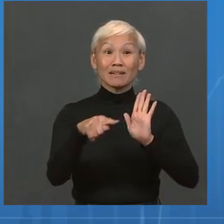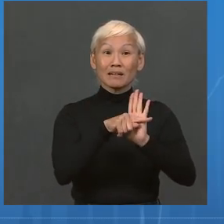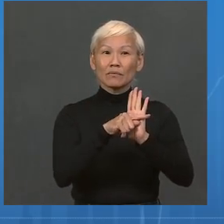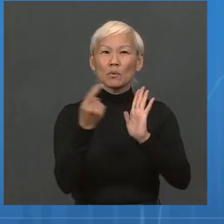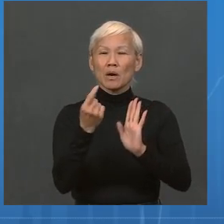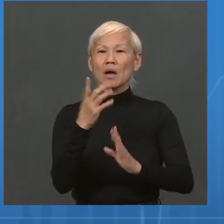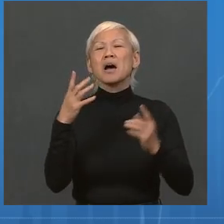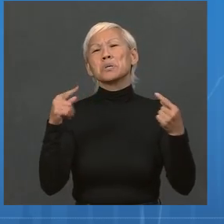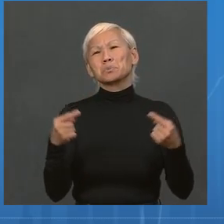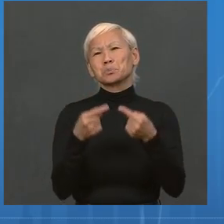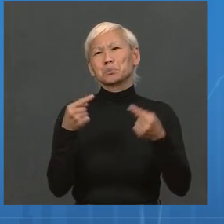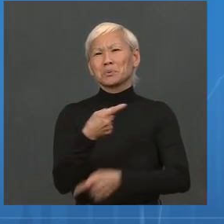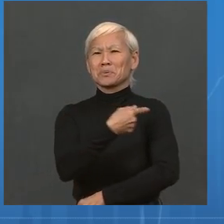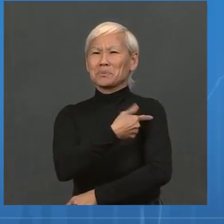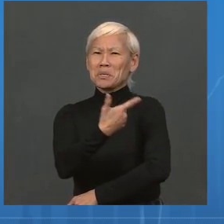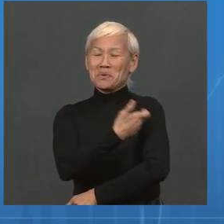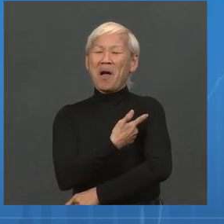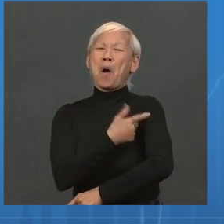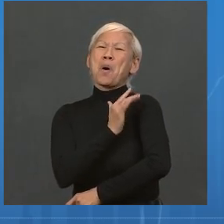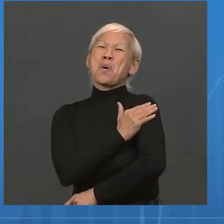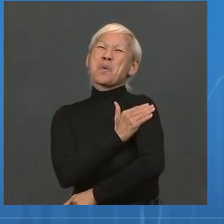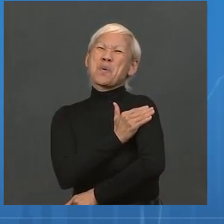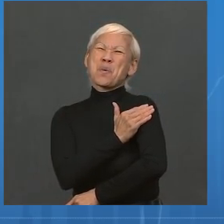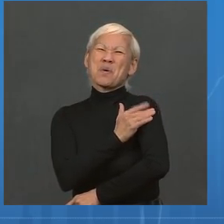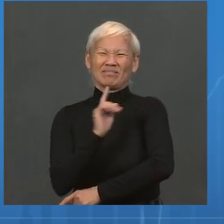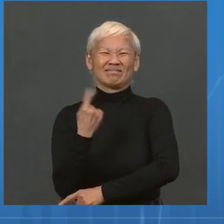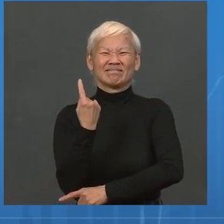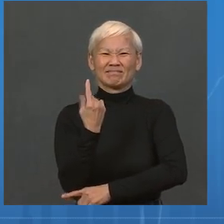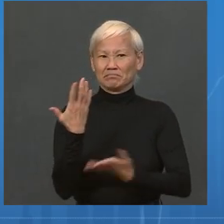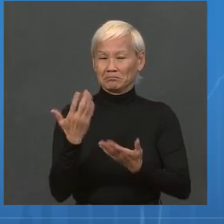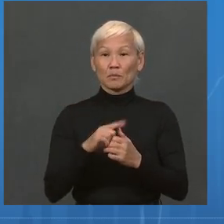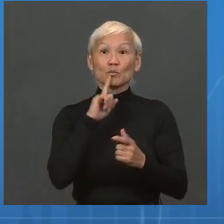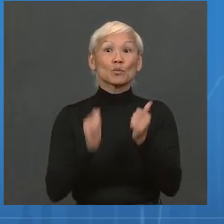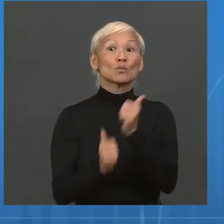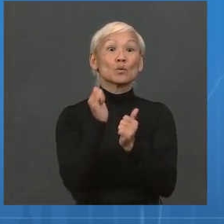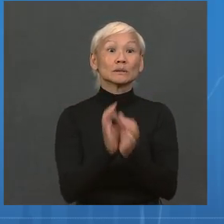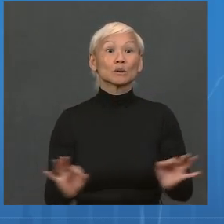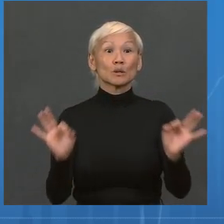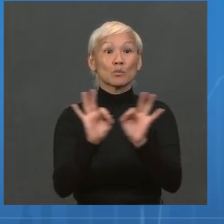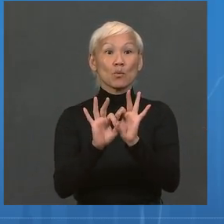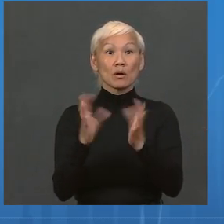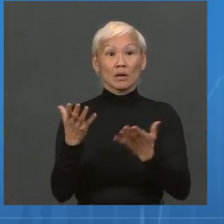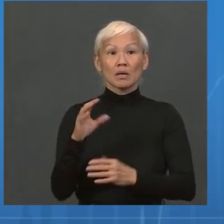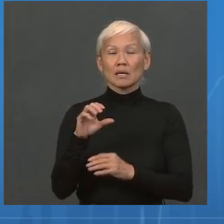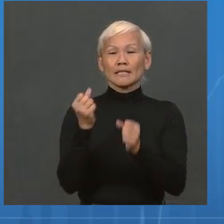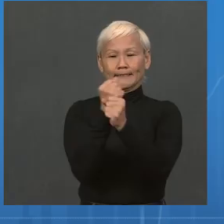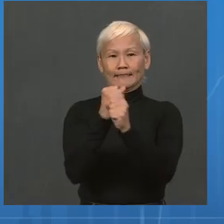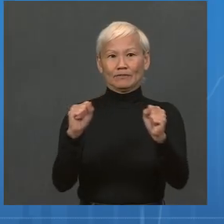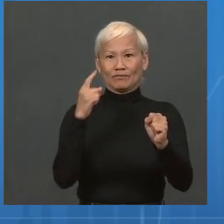The safety of our children is the most imp- -- of utmost importance to me, and I believe these vaccines will help us